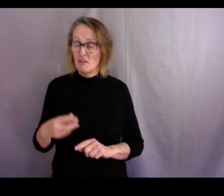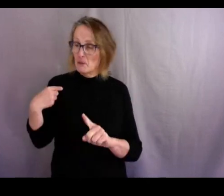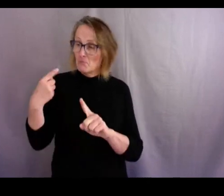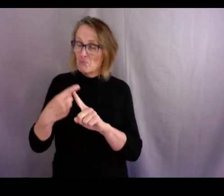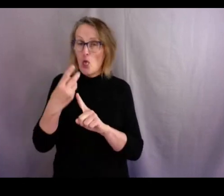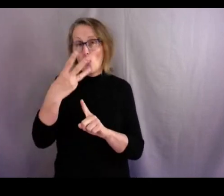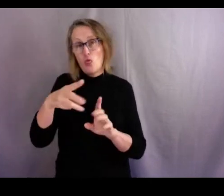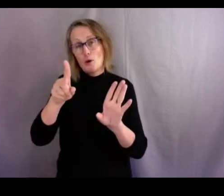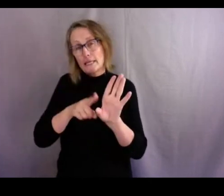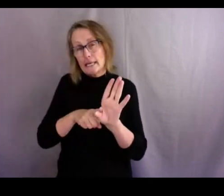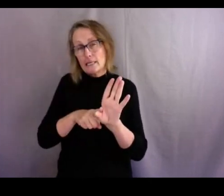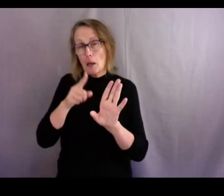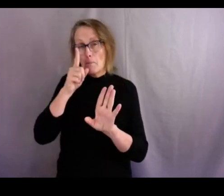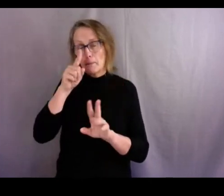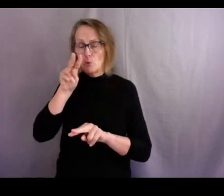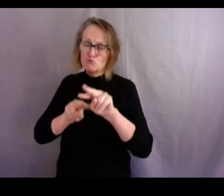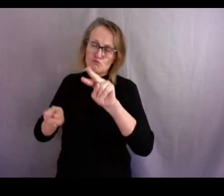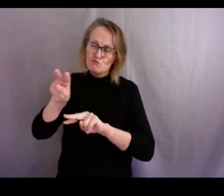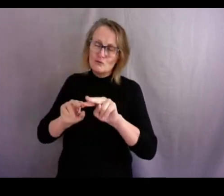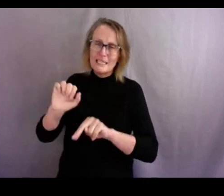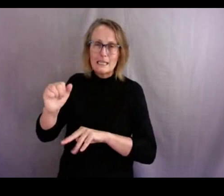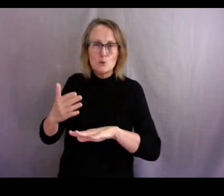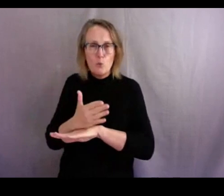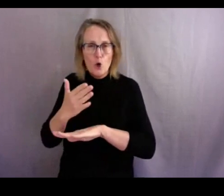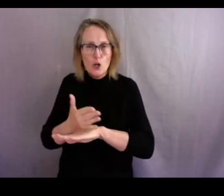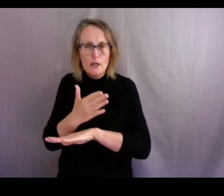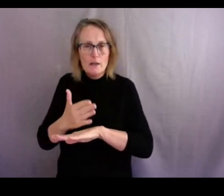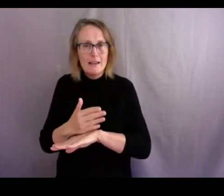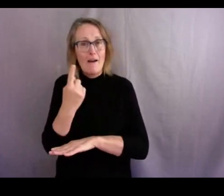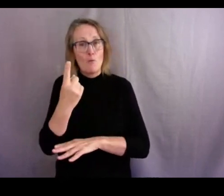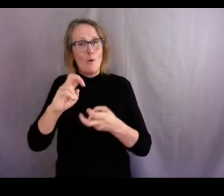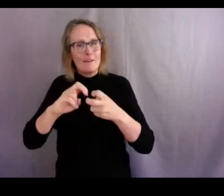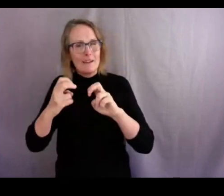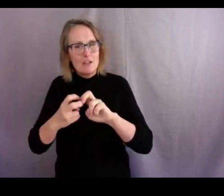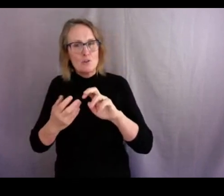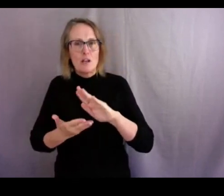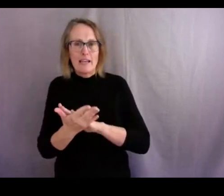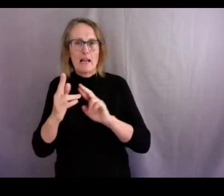one of the issues foregrounded in, for example, the feminist texts of Abigail Solomon-Godeau